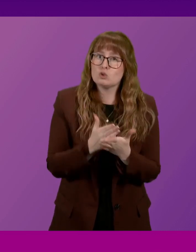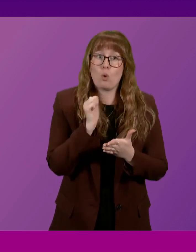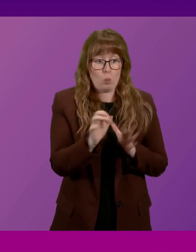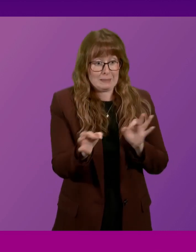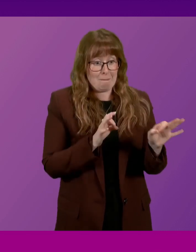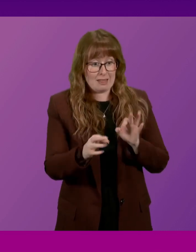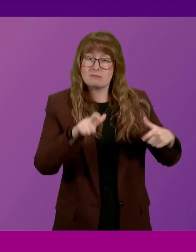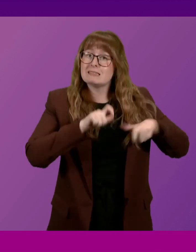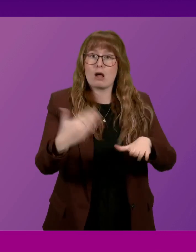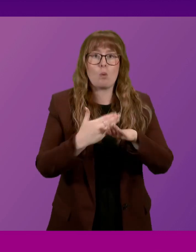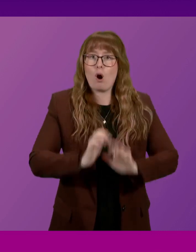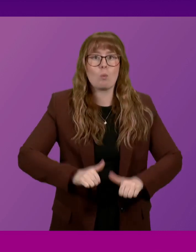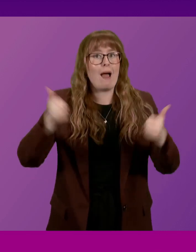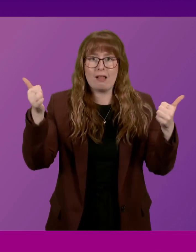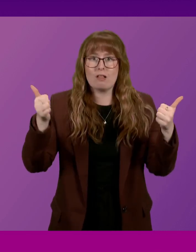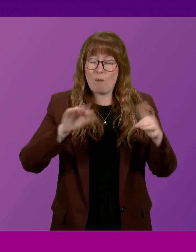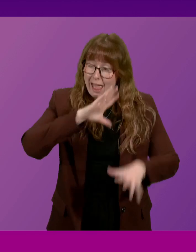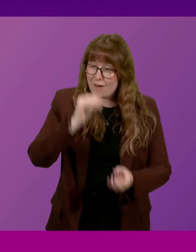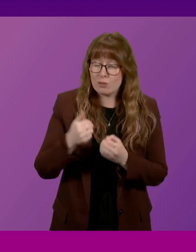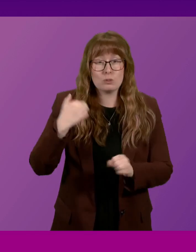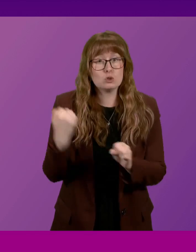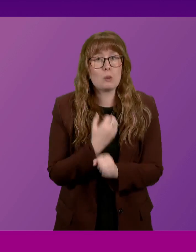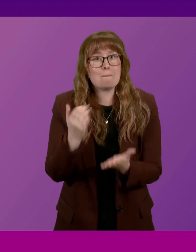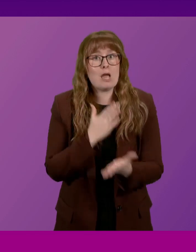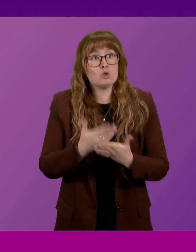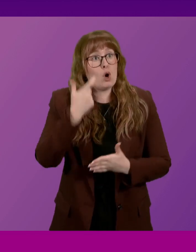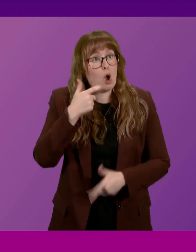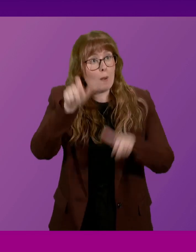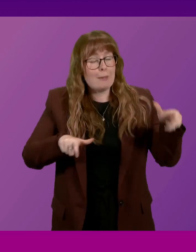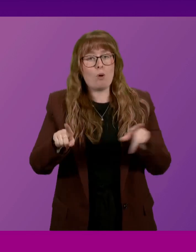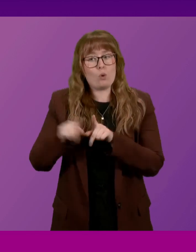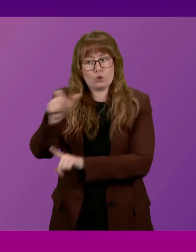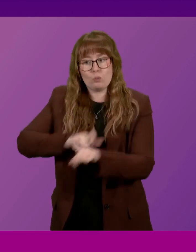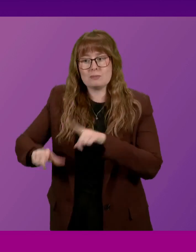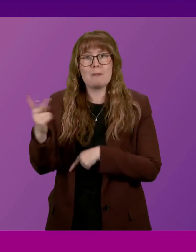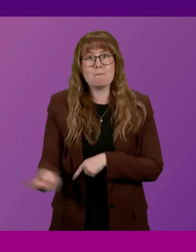effective in all that we do, to ensure that young people and communities are protected.